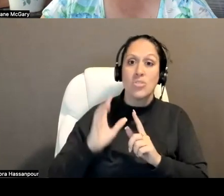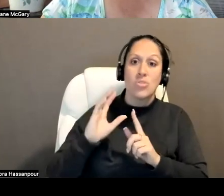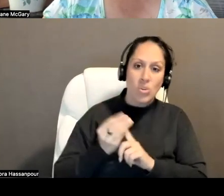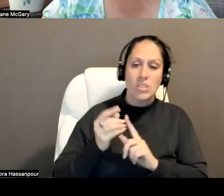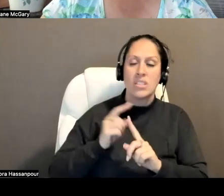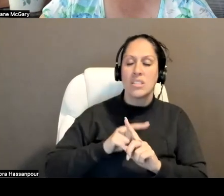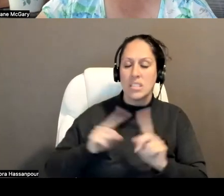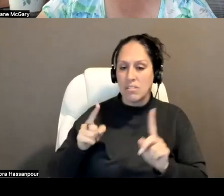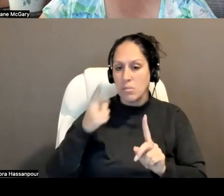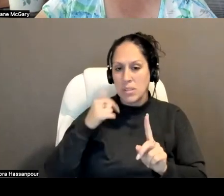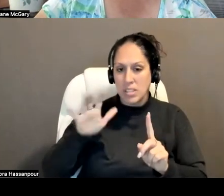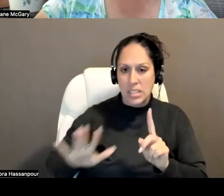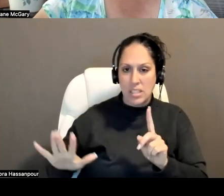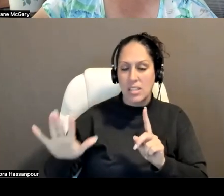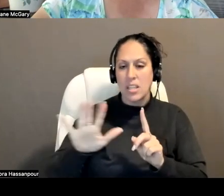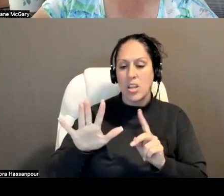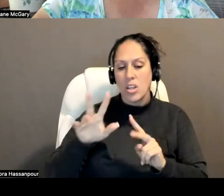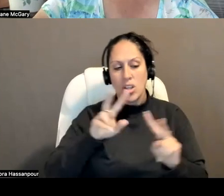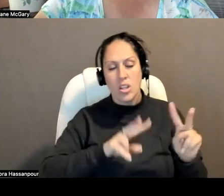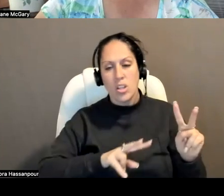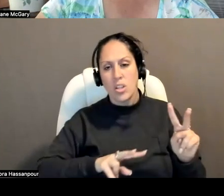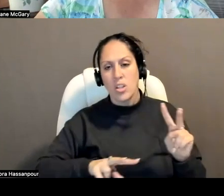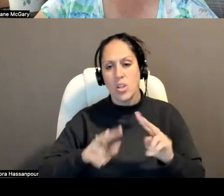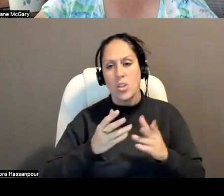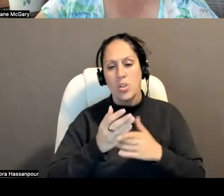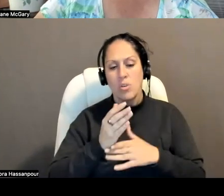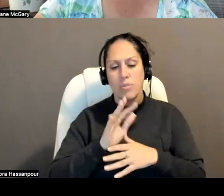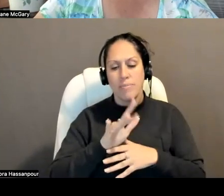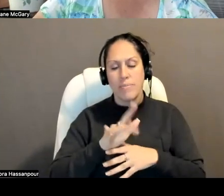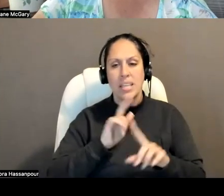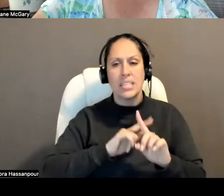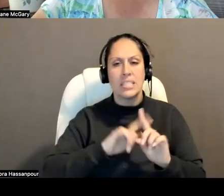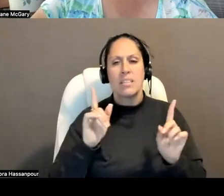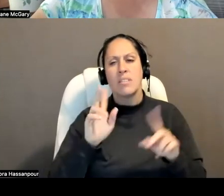different, because they, they're looking through a a different type of lens, because